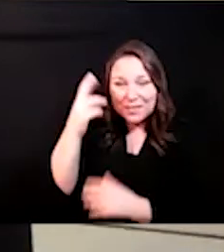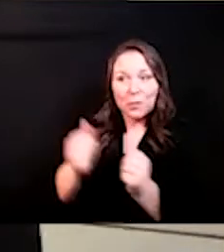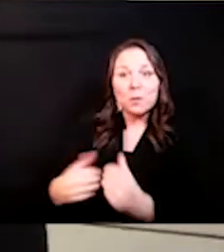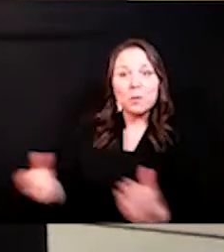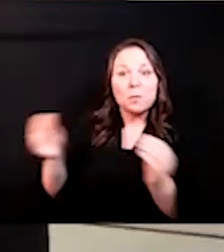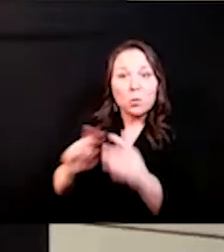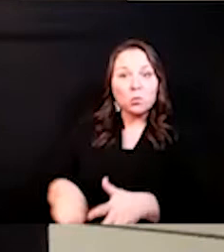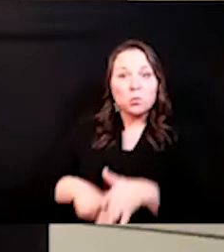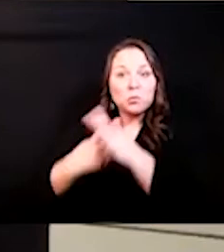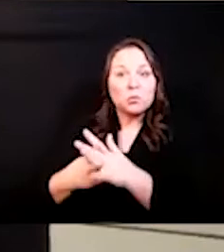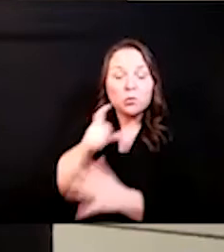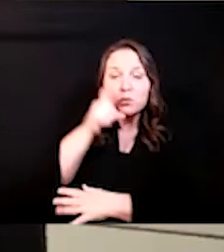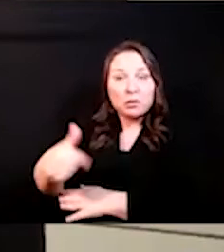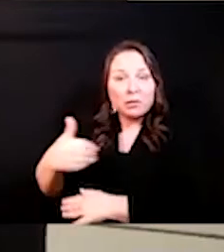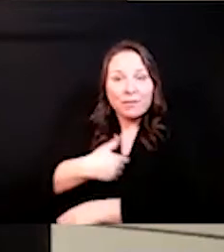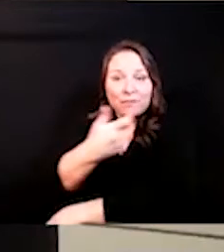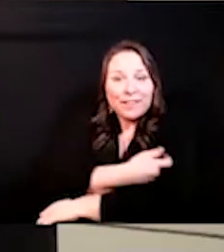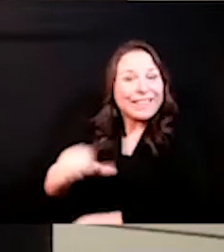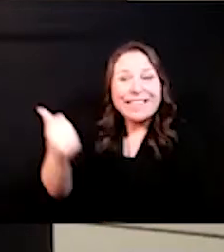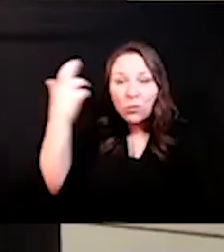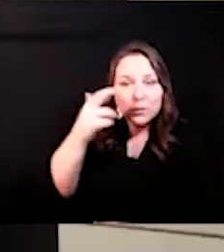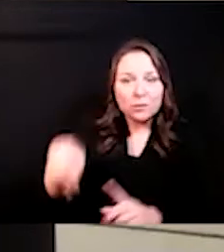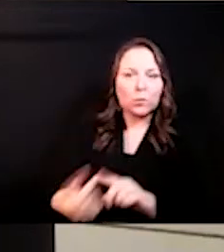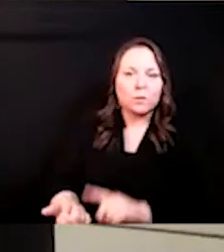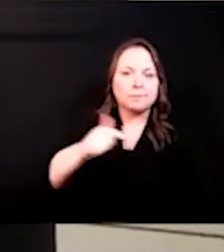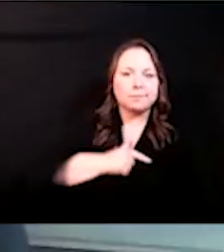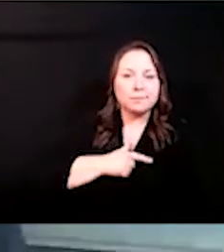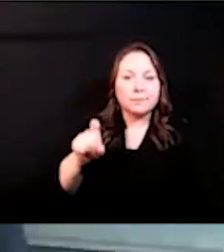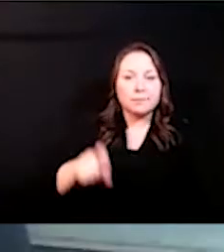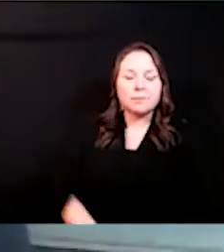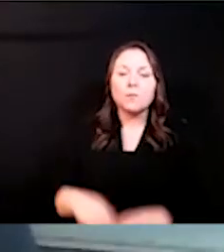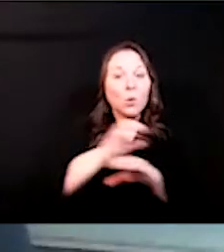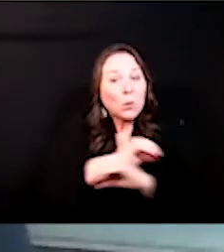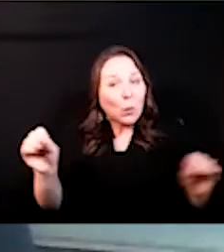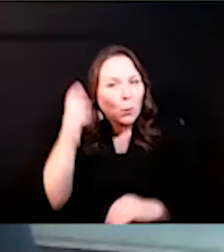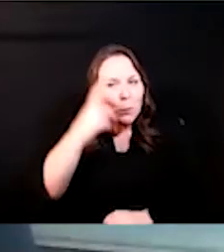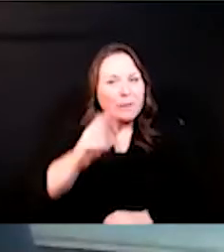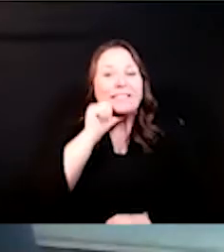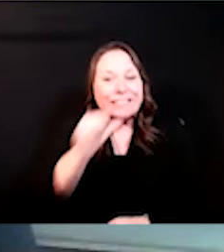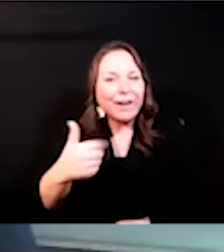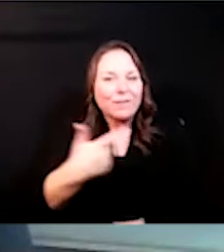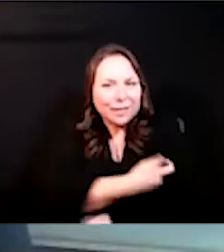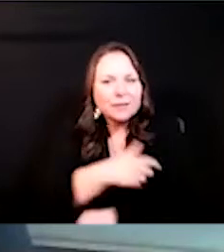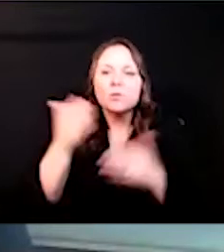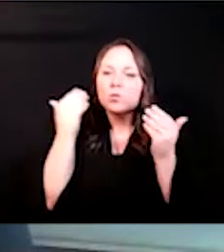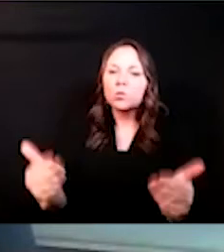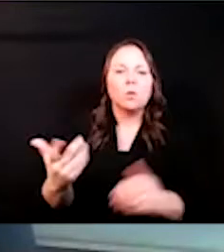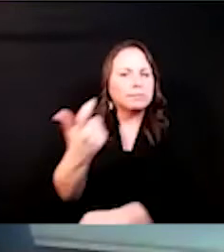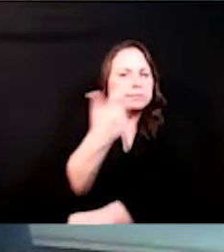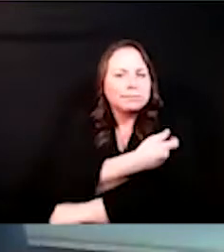THESE VARIANTS SPREADING THAT WE SHOULD NOT GET VACCINATED WHEN IT'S OUR TURN. » NO REASON AT ALL. ABSOLUTELY